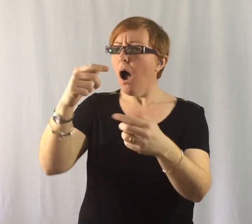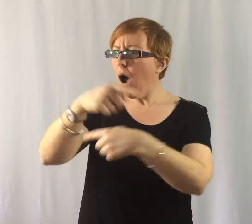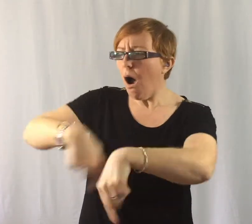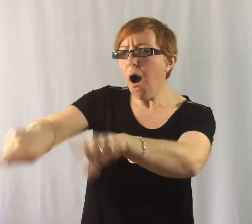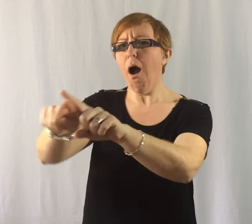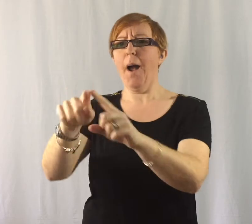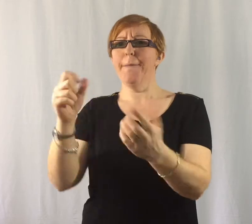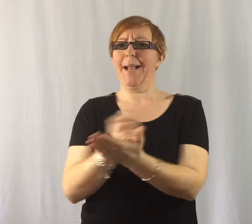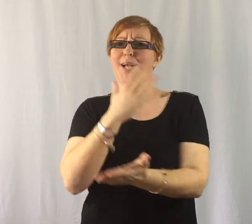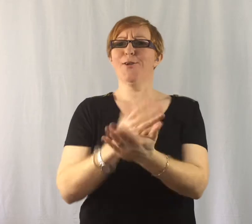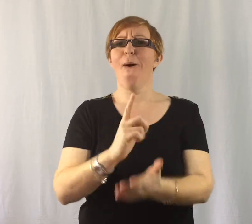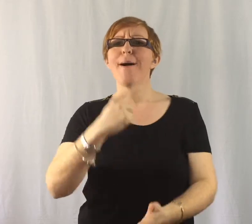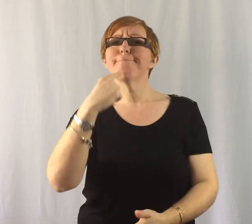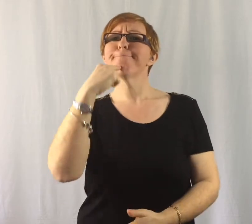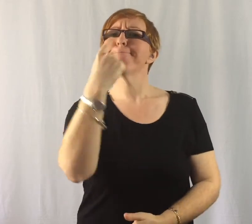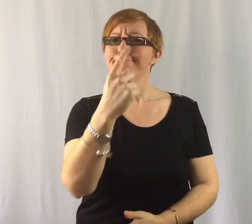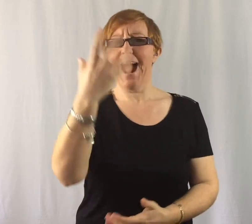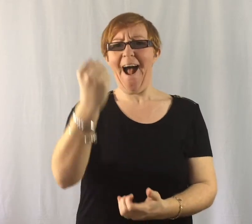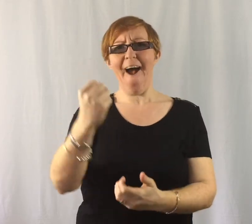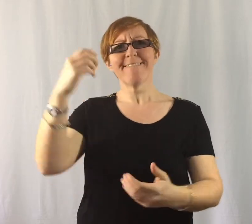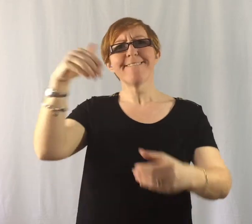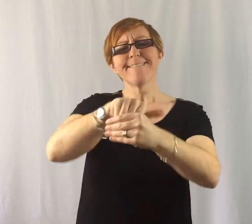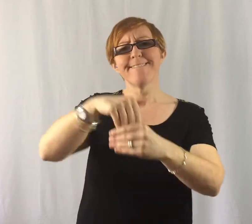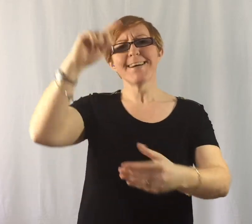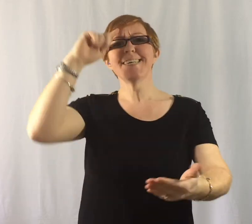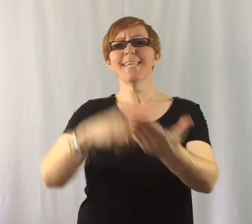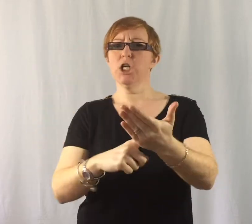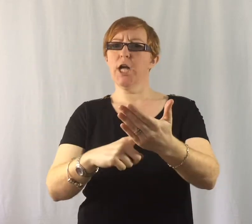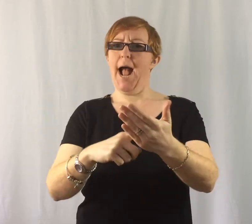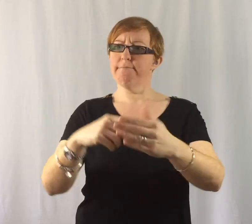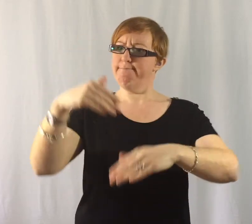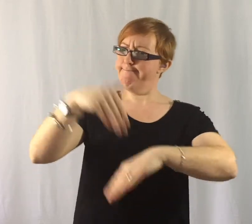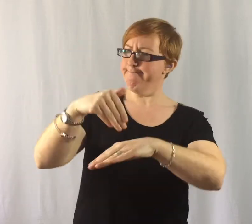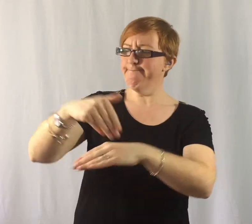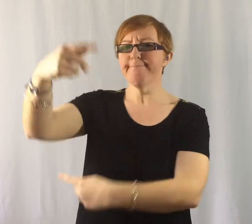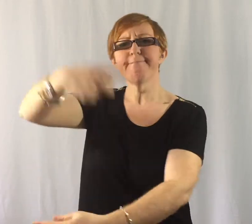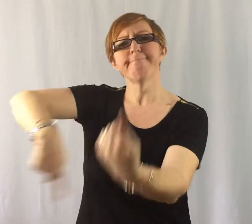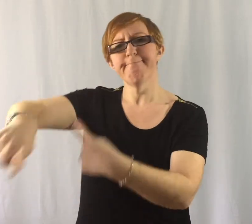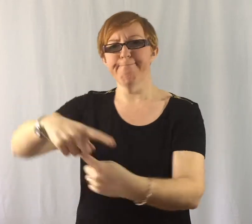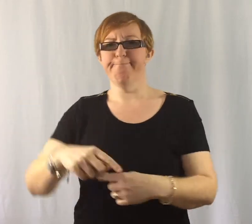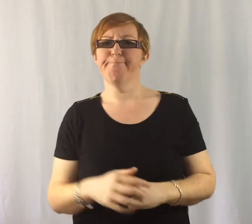and have a say in decisions that affect their lives.